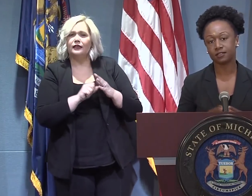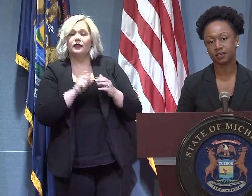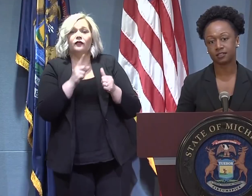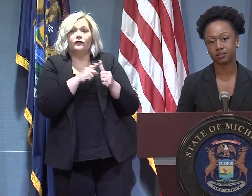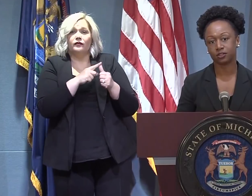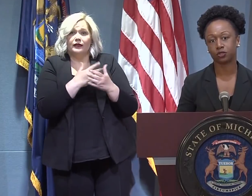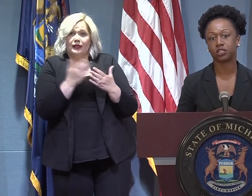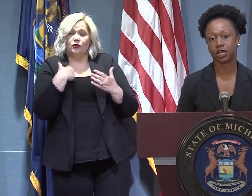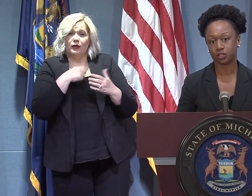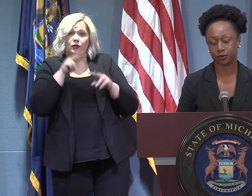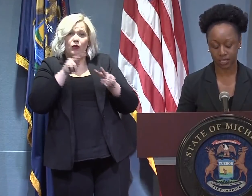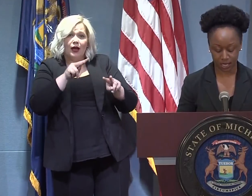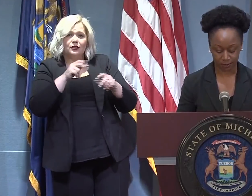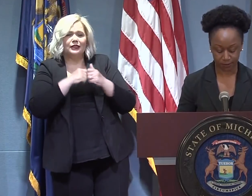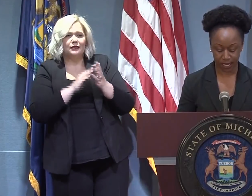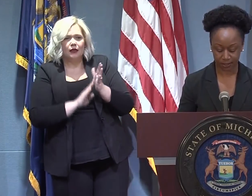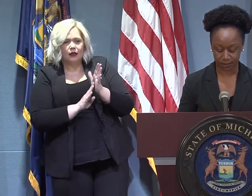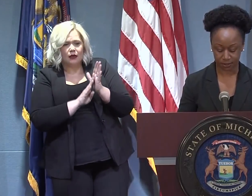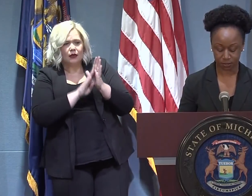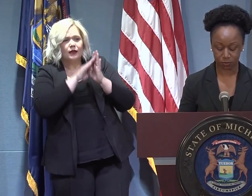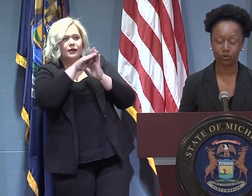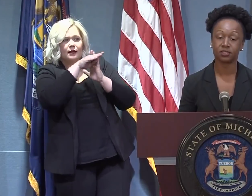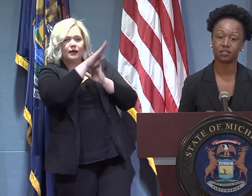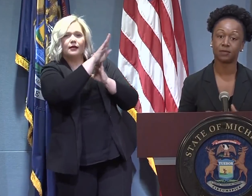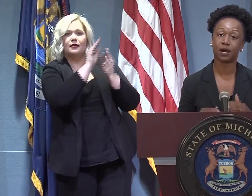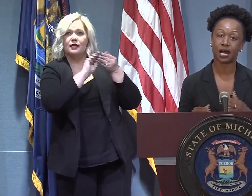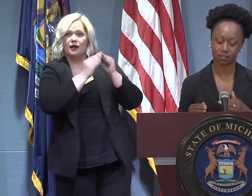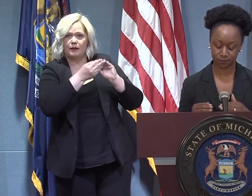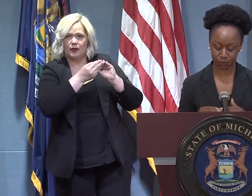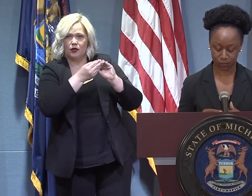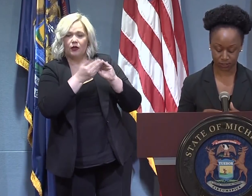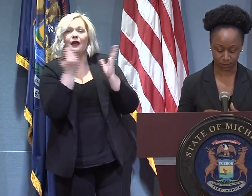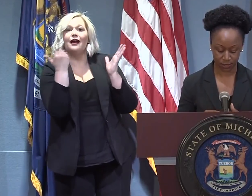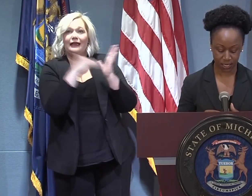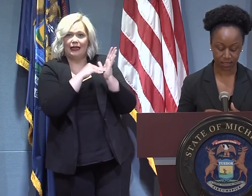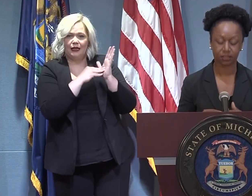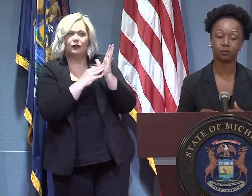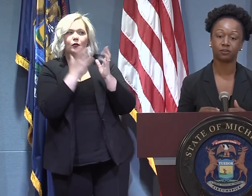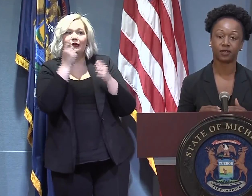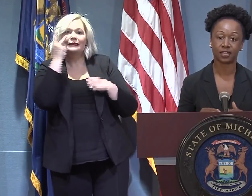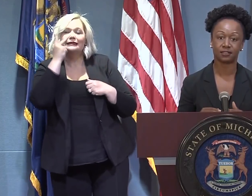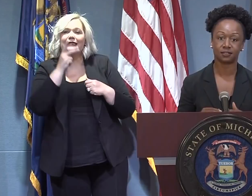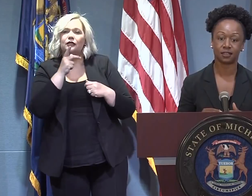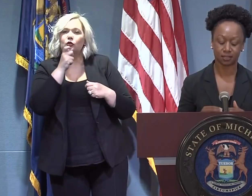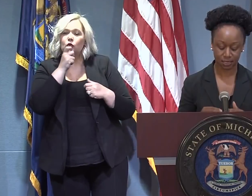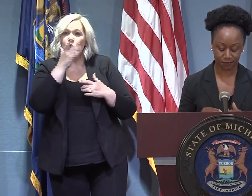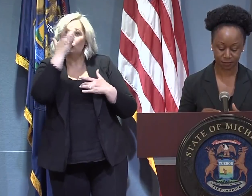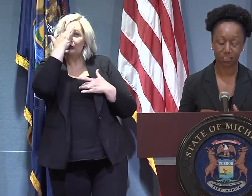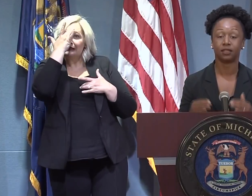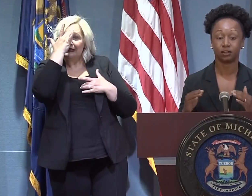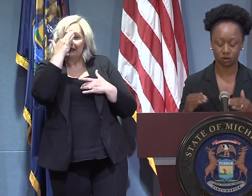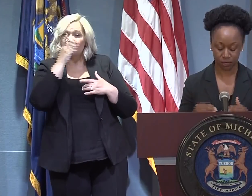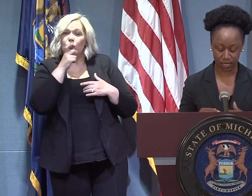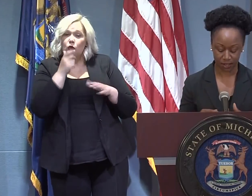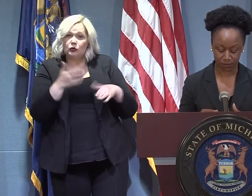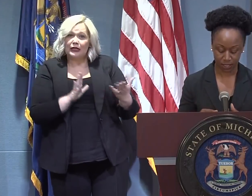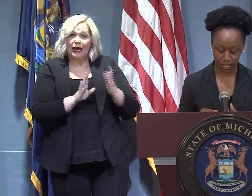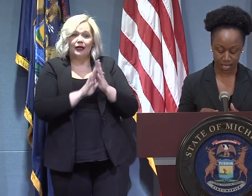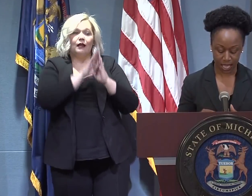THINGS WE WILL BE WATCHING AS IT RELATES TO HOW WE WATCH THE DISEASE ACROSS THE STATE. ONE IS THE PRACTICE JECTORY OF CASES.